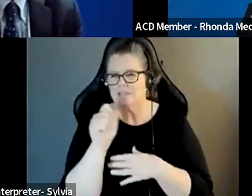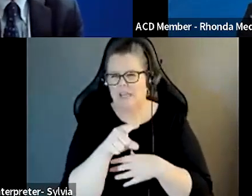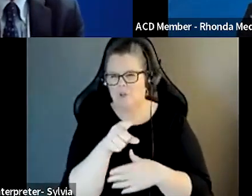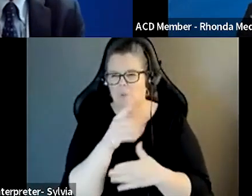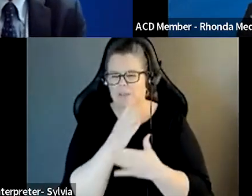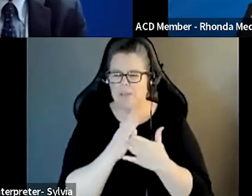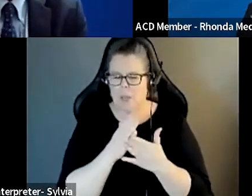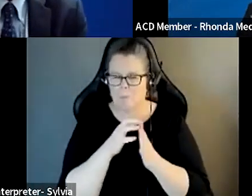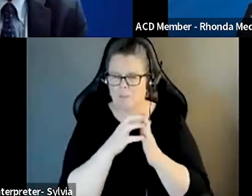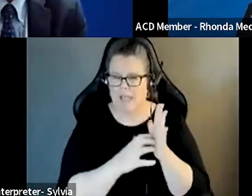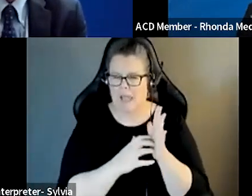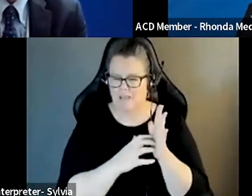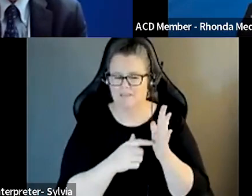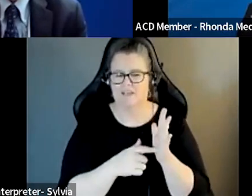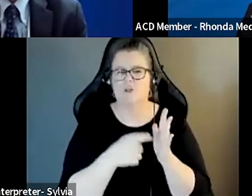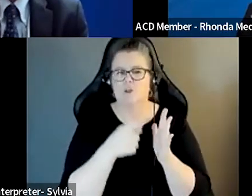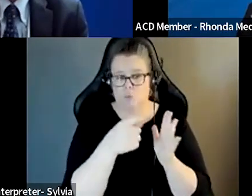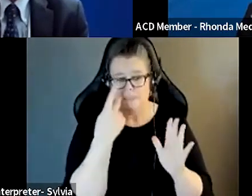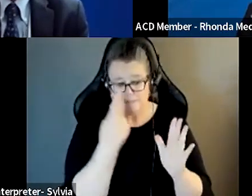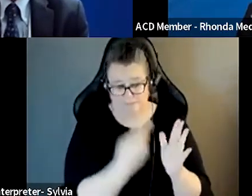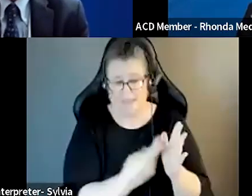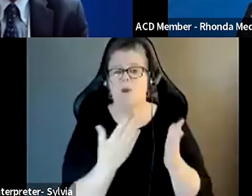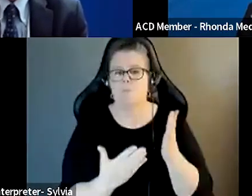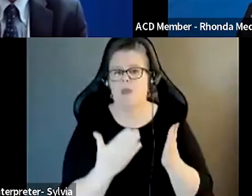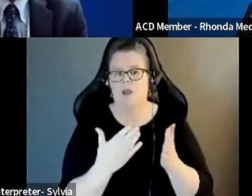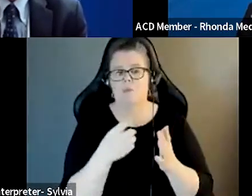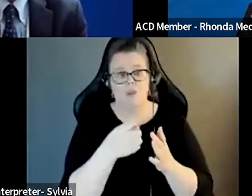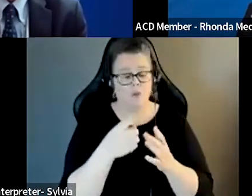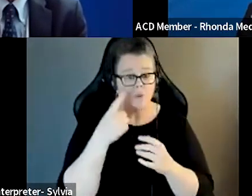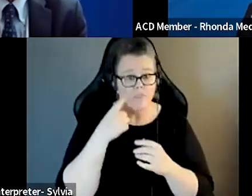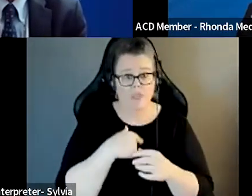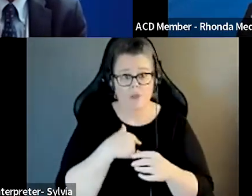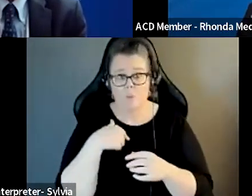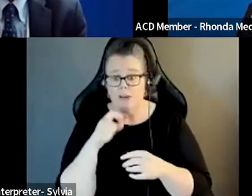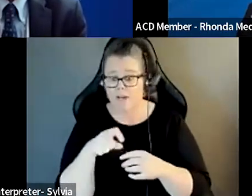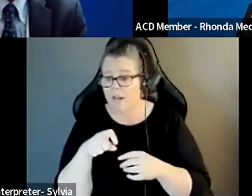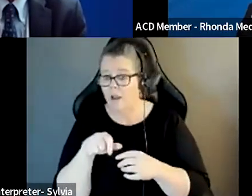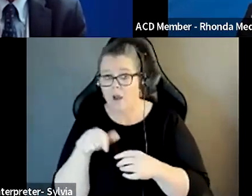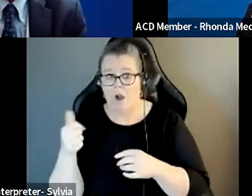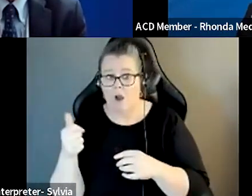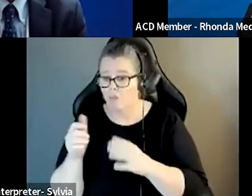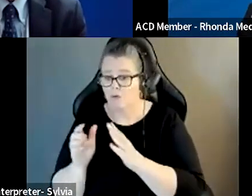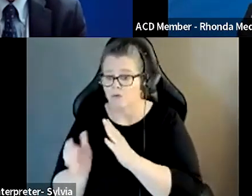and then say, you know, "It might be better -- if you think we need a companion document or something, we're very open to discuss that."